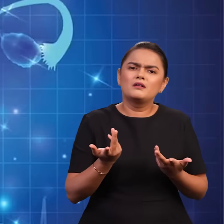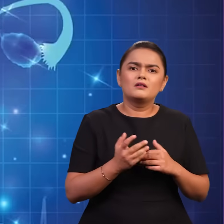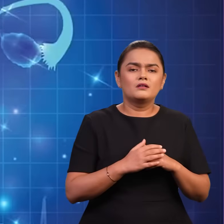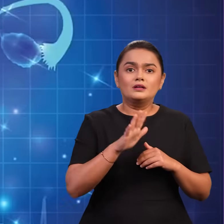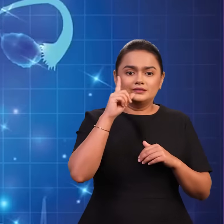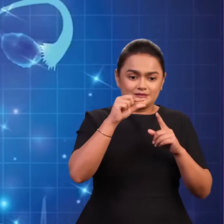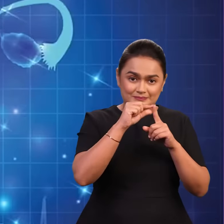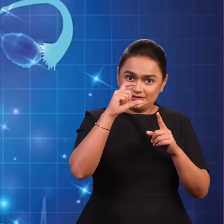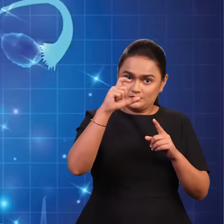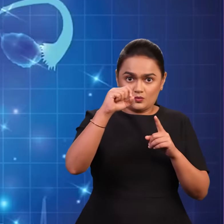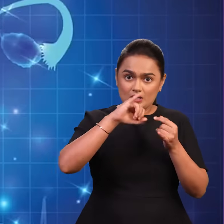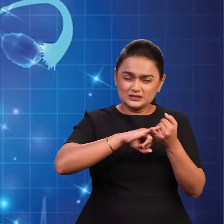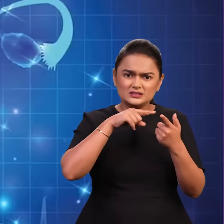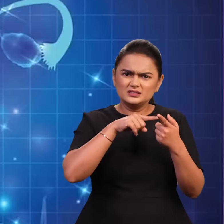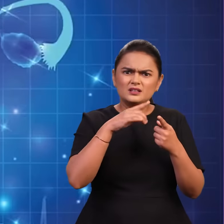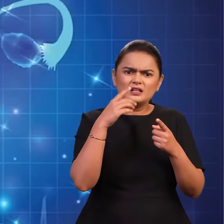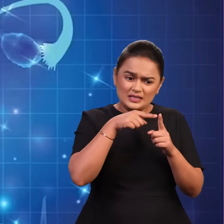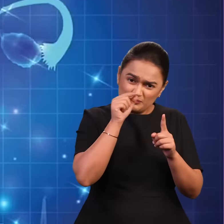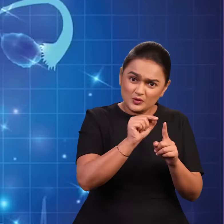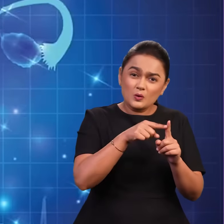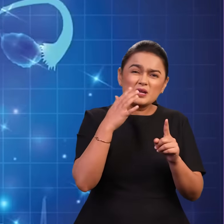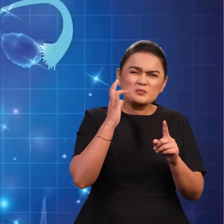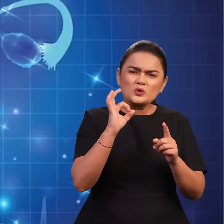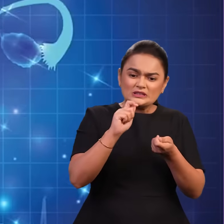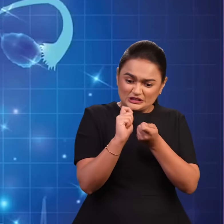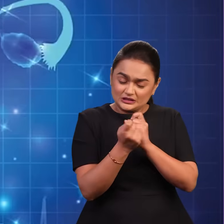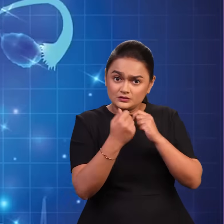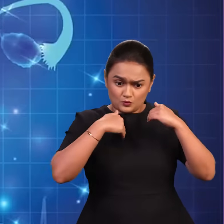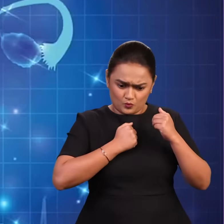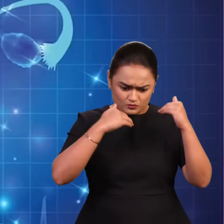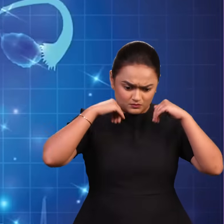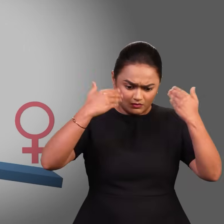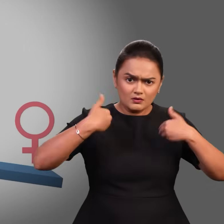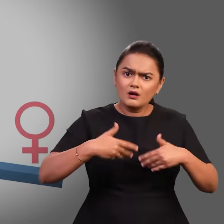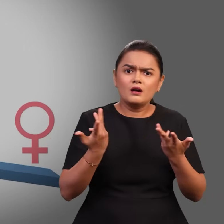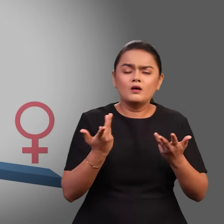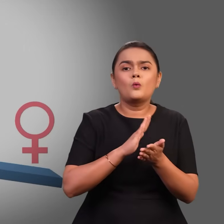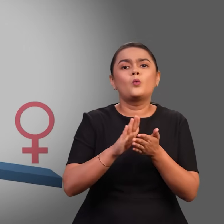The most important change in the body because of PCOS is, is the hormones.